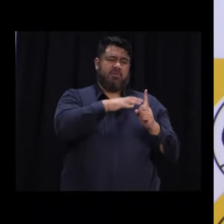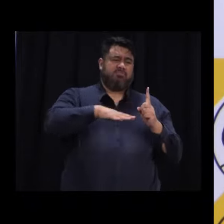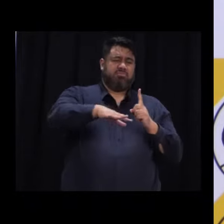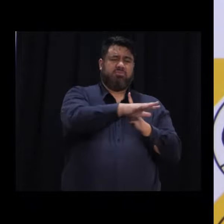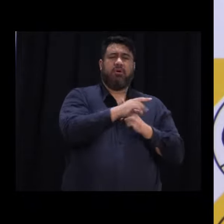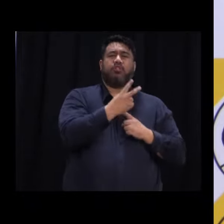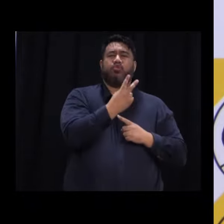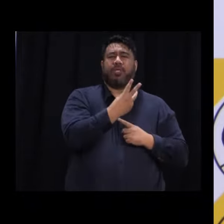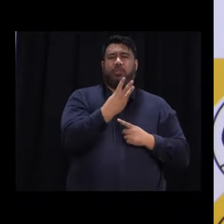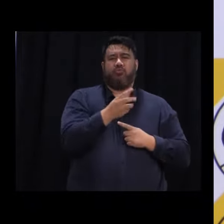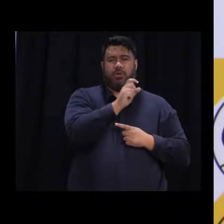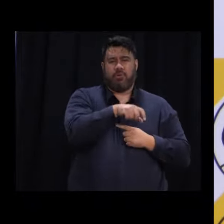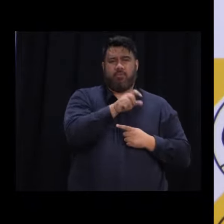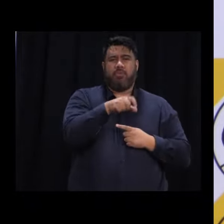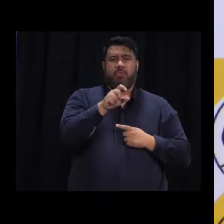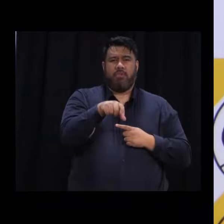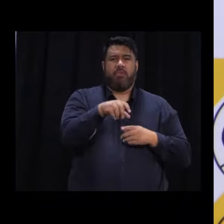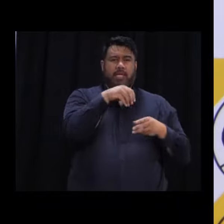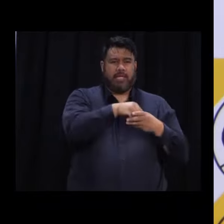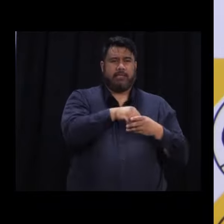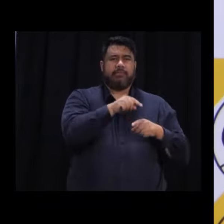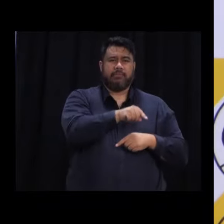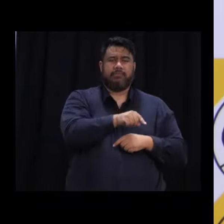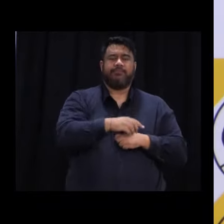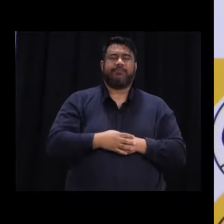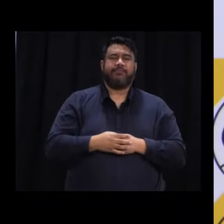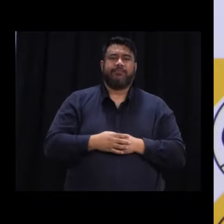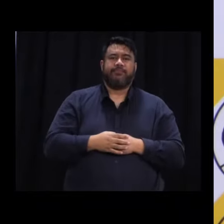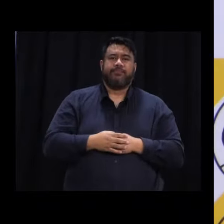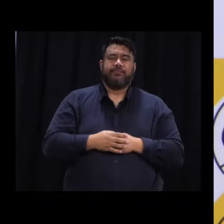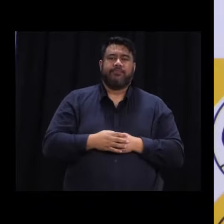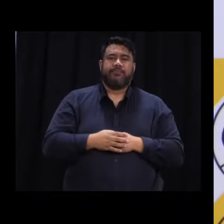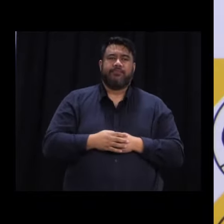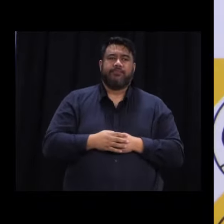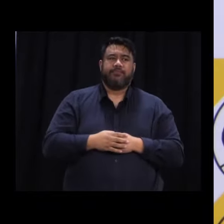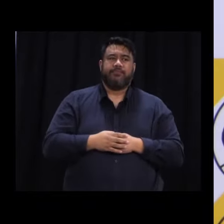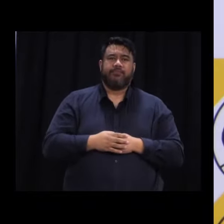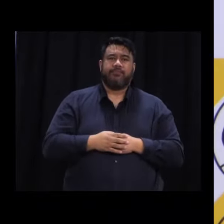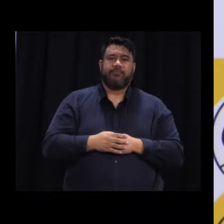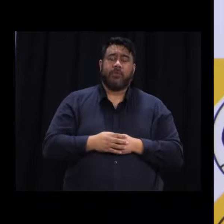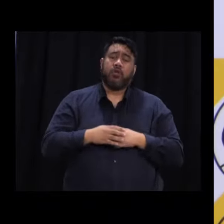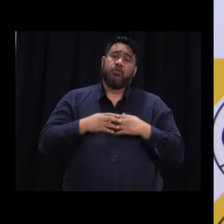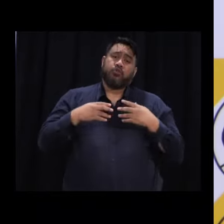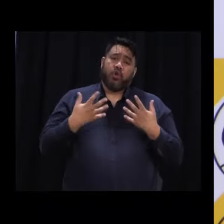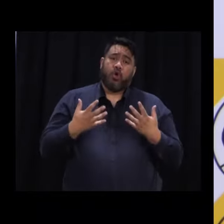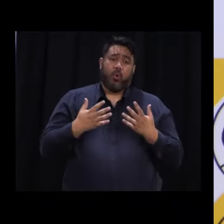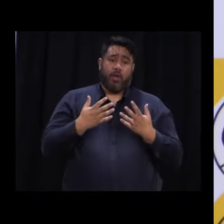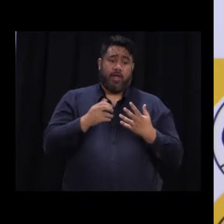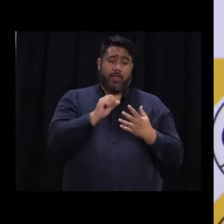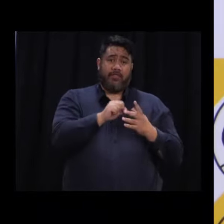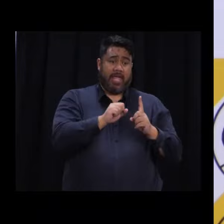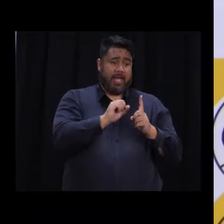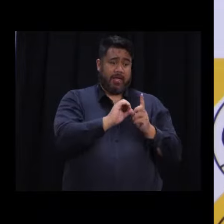surrounded our very first case. We are calling that the